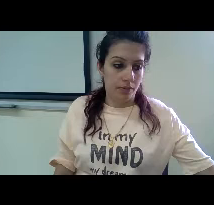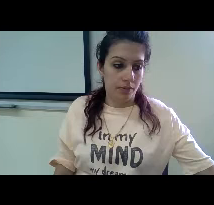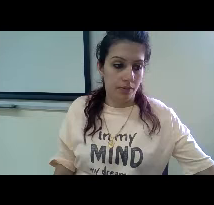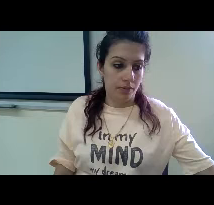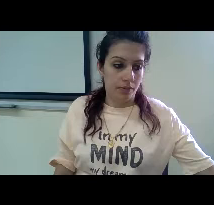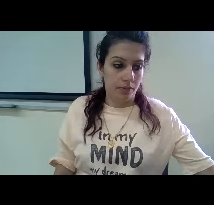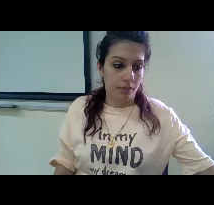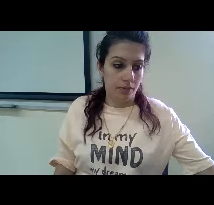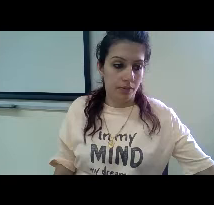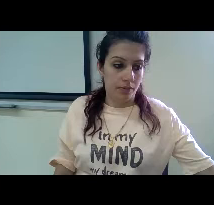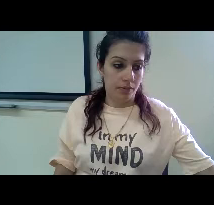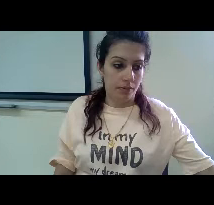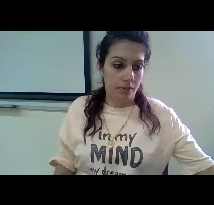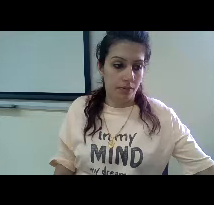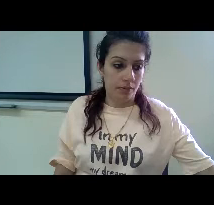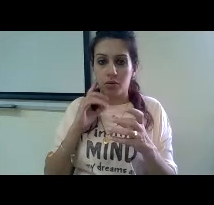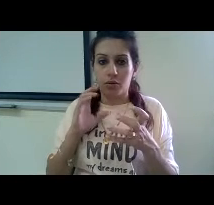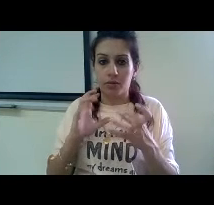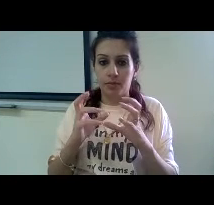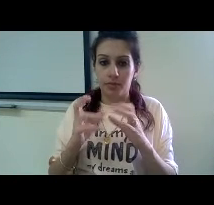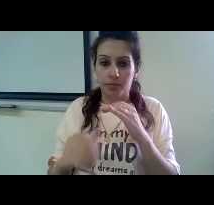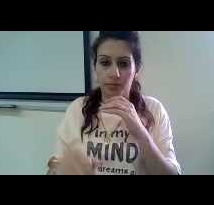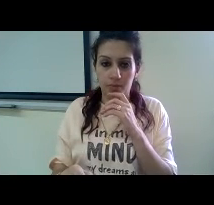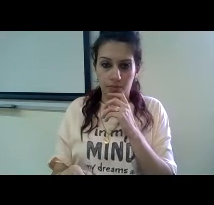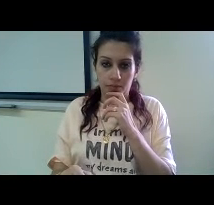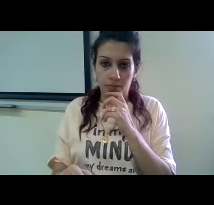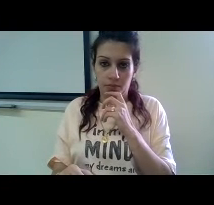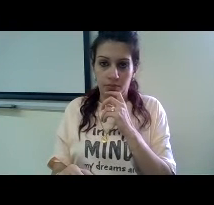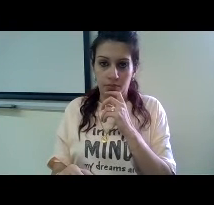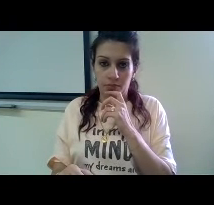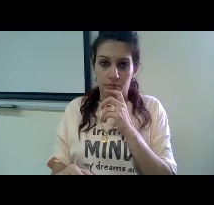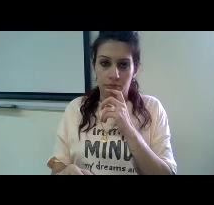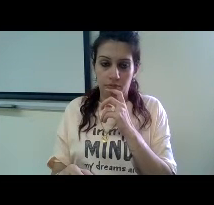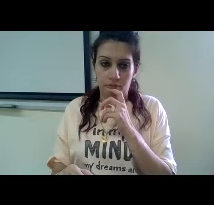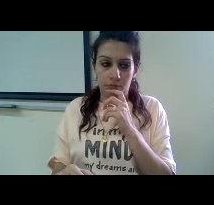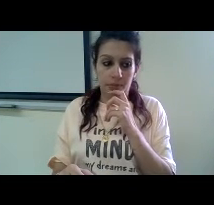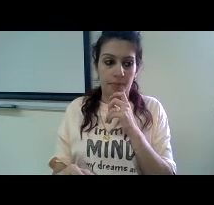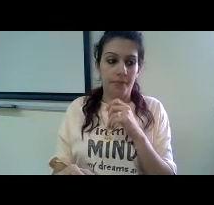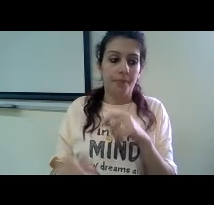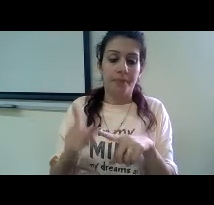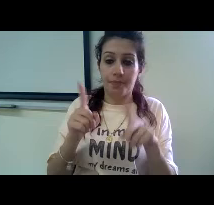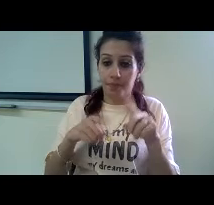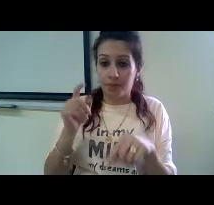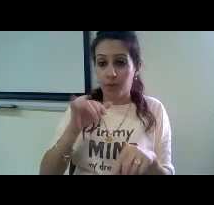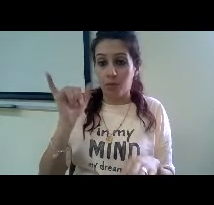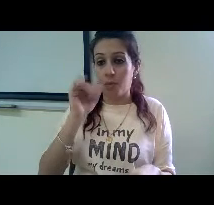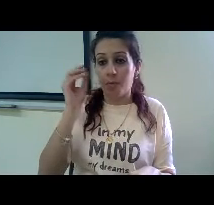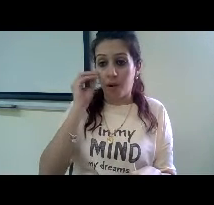And I don't think that the numbers for Jordan are much better than this.